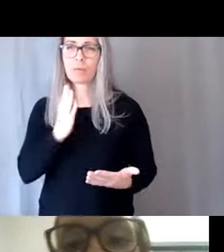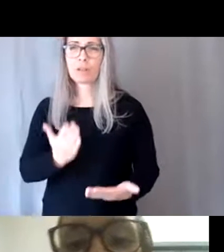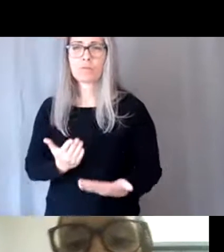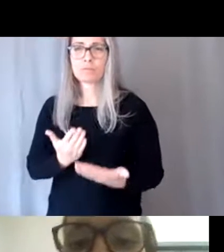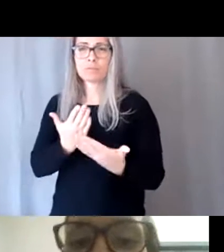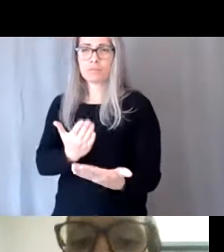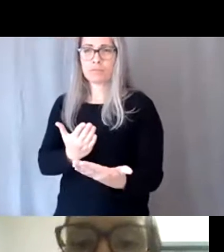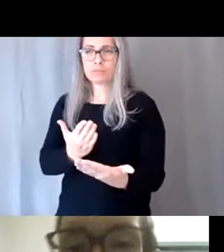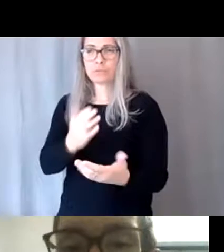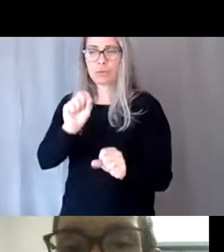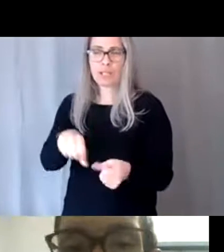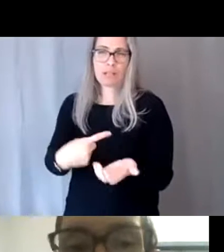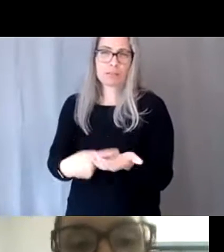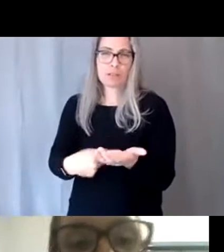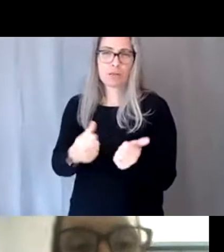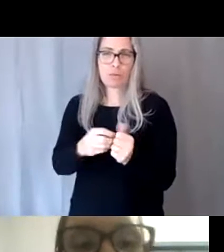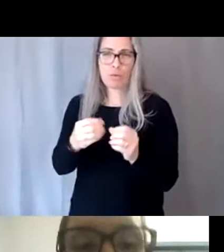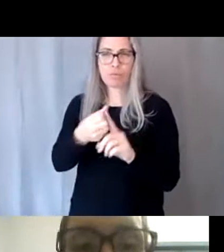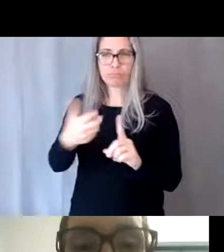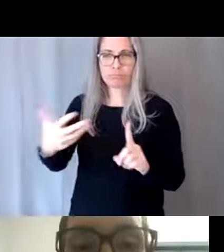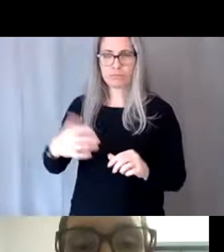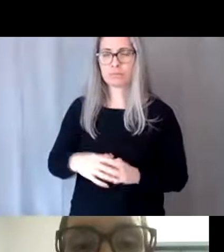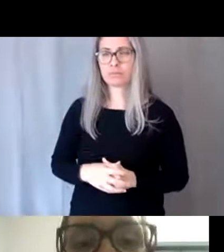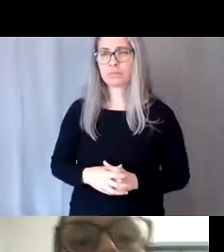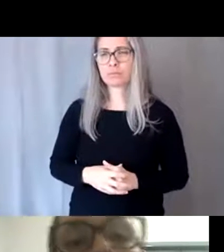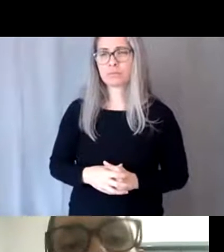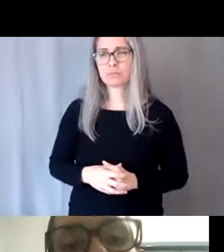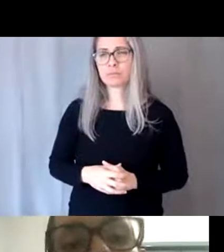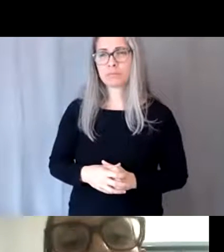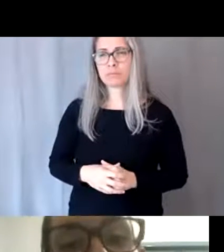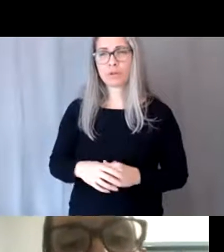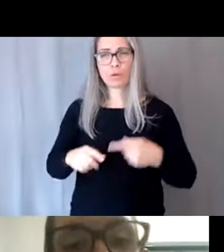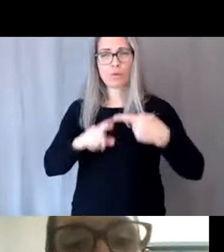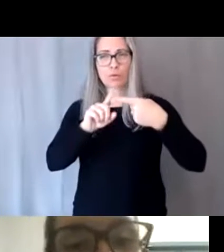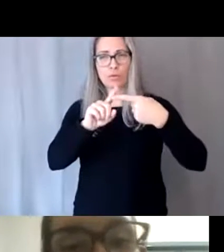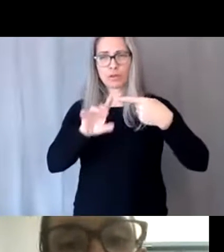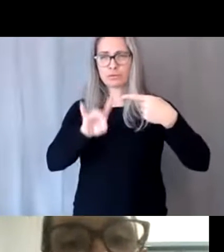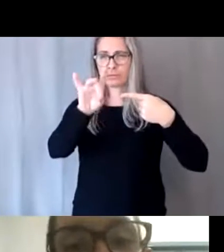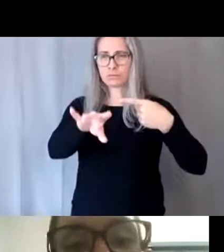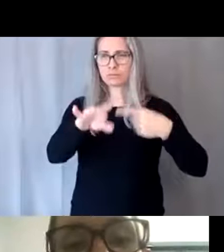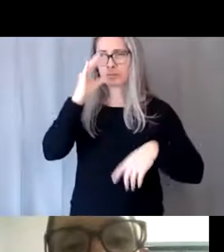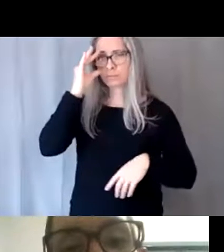discussions at later moments first the disability issue in Brazil